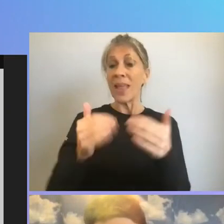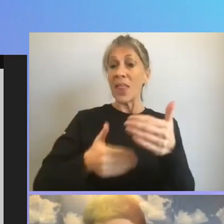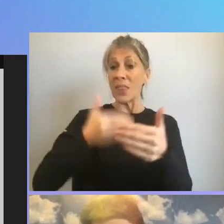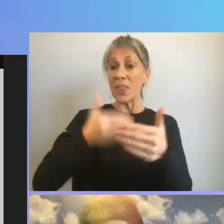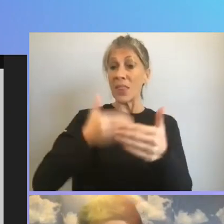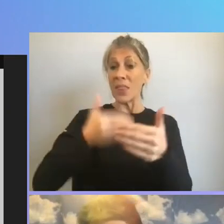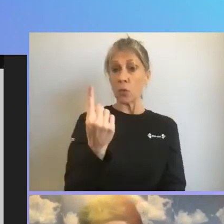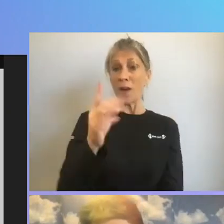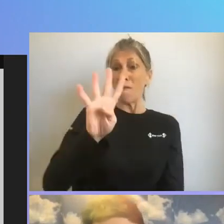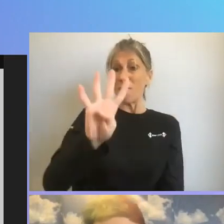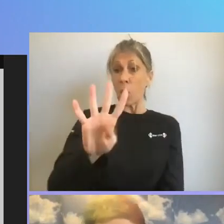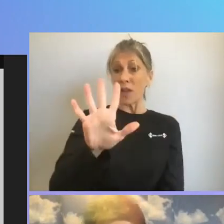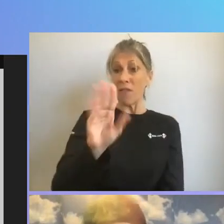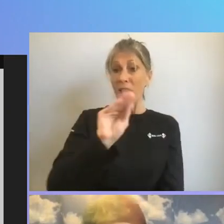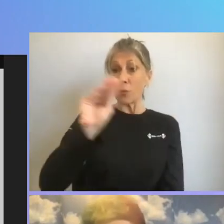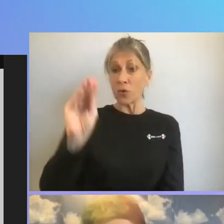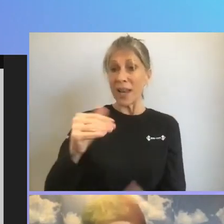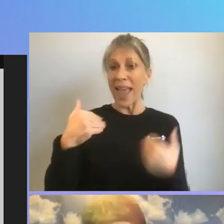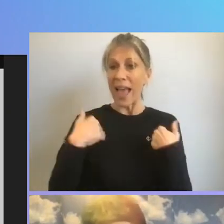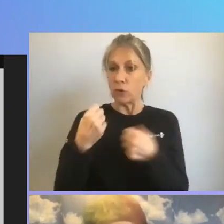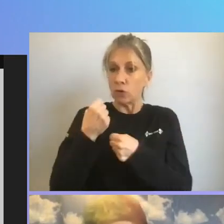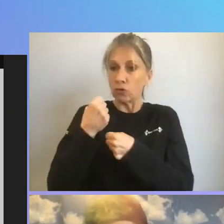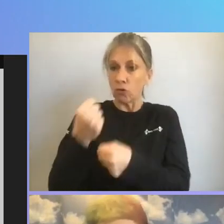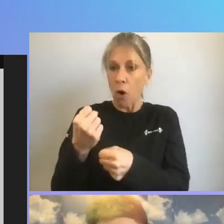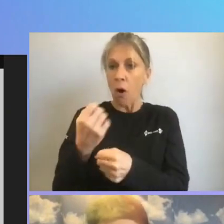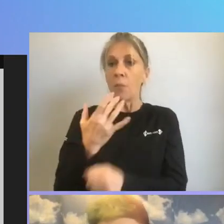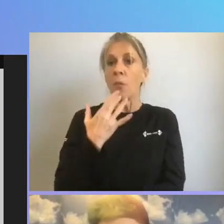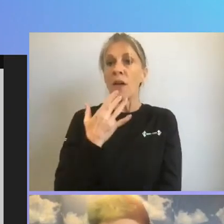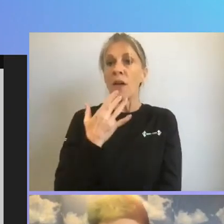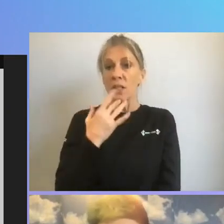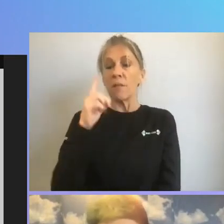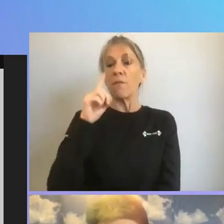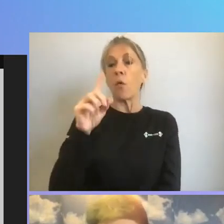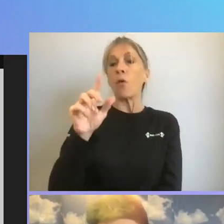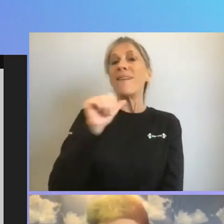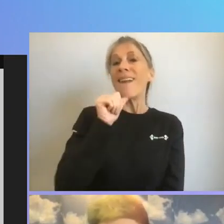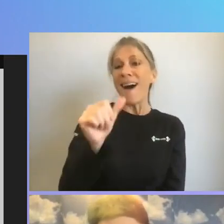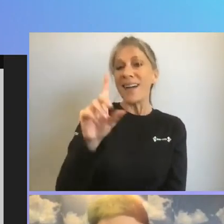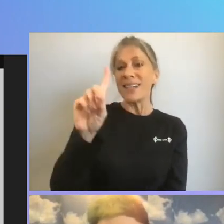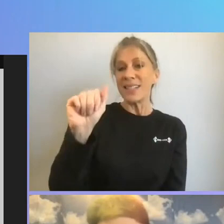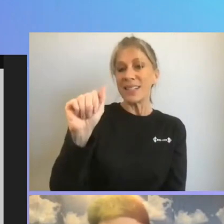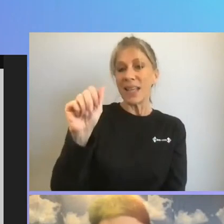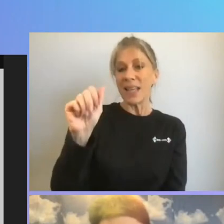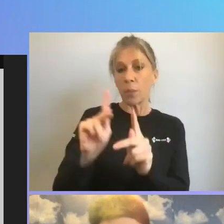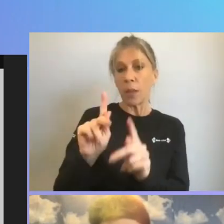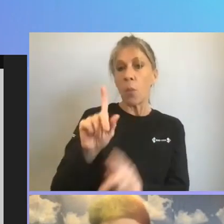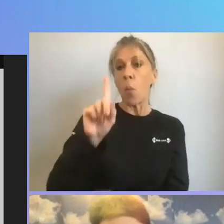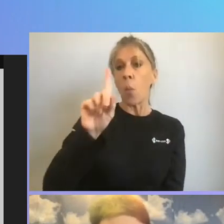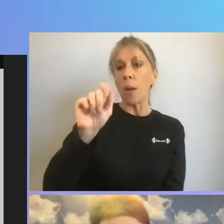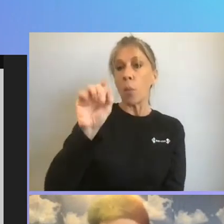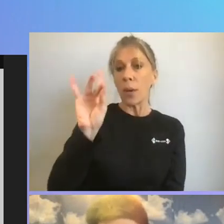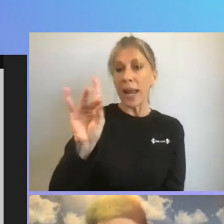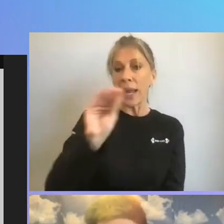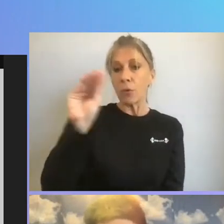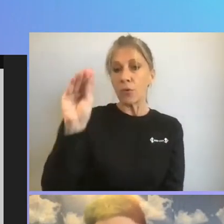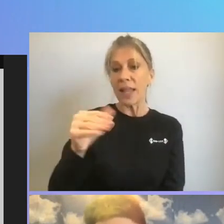45% that have a strong preference for non-disabled